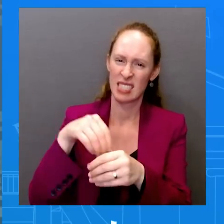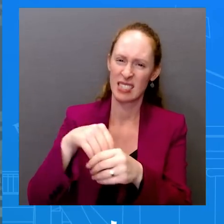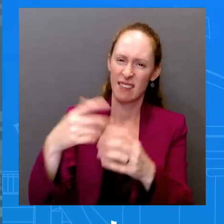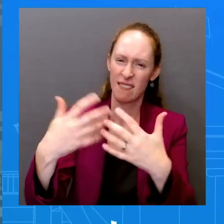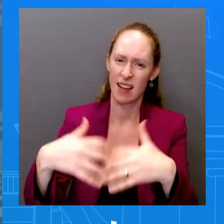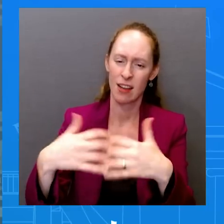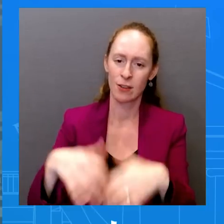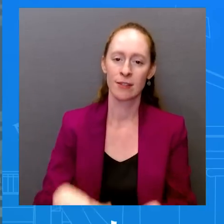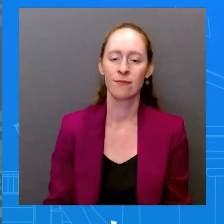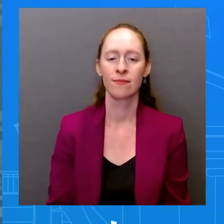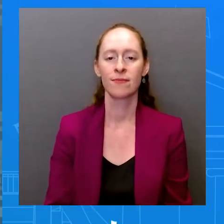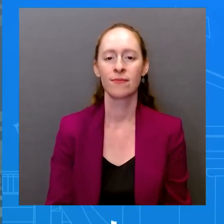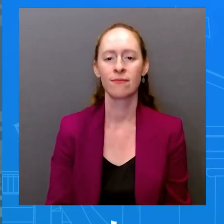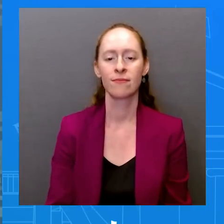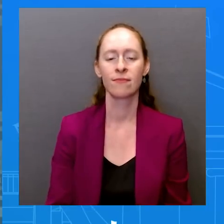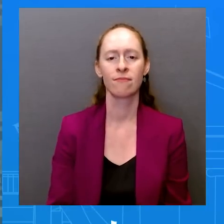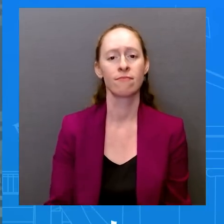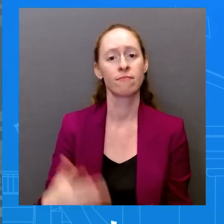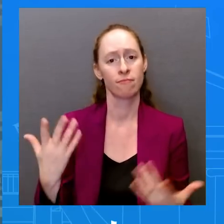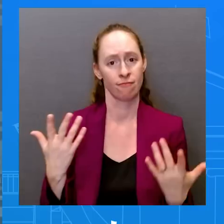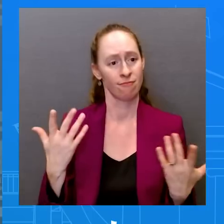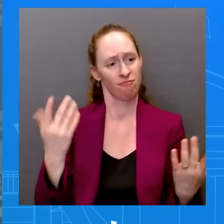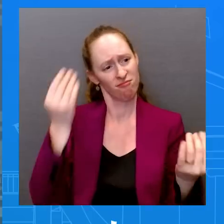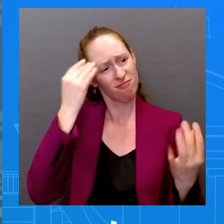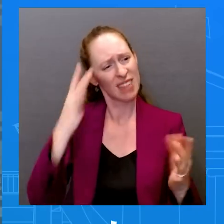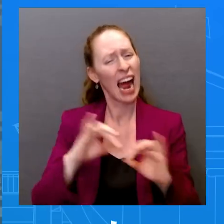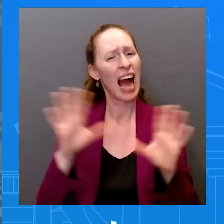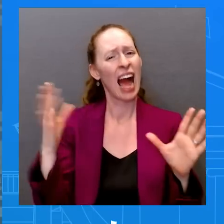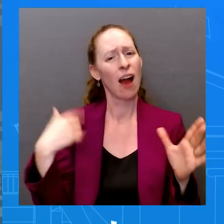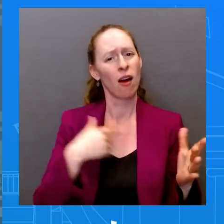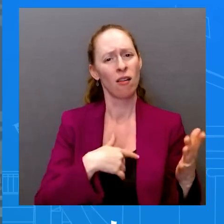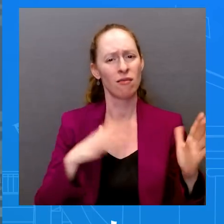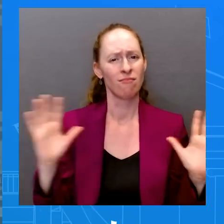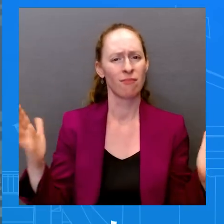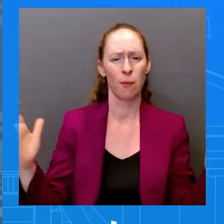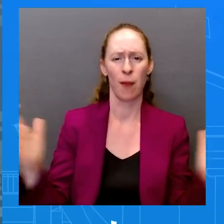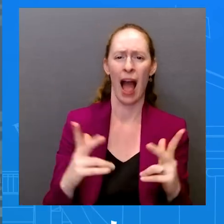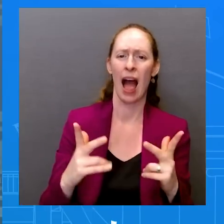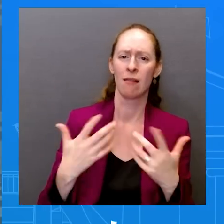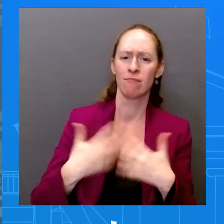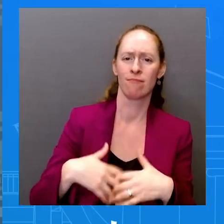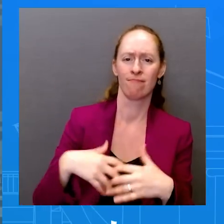more than 680,000 manufacturing jobs since President Biden took office,